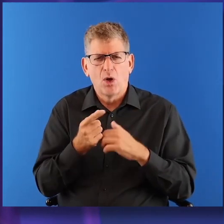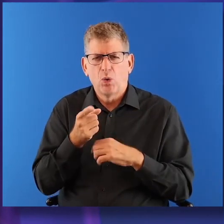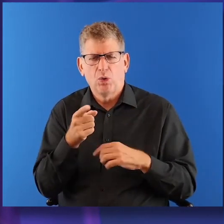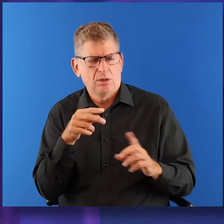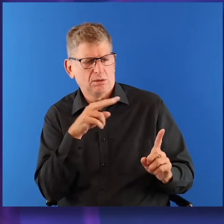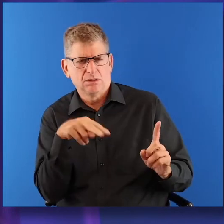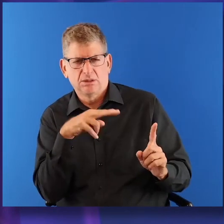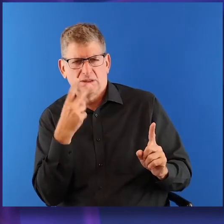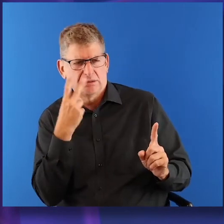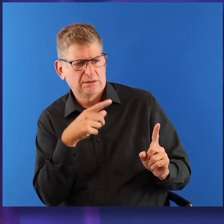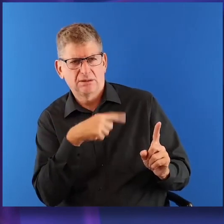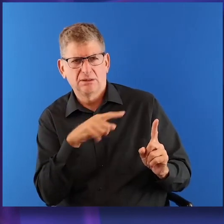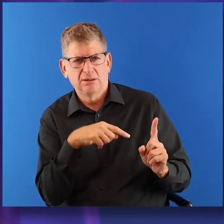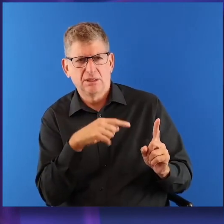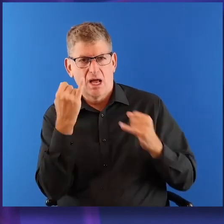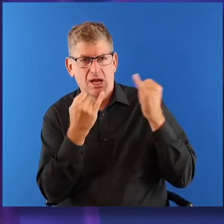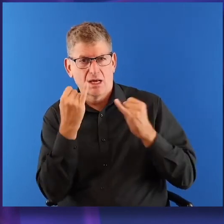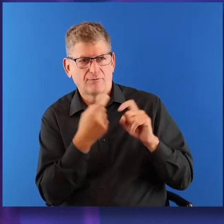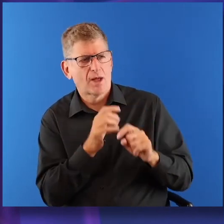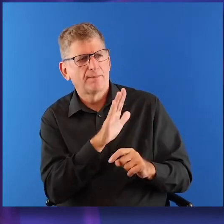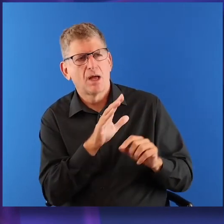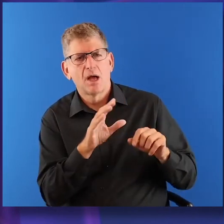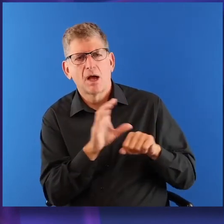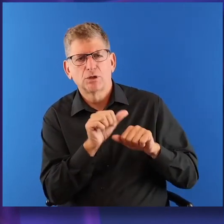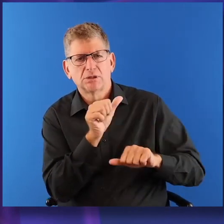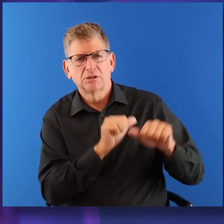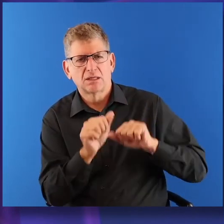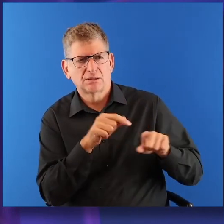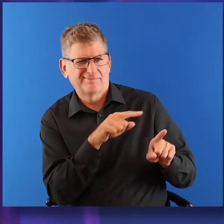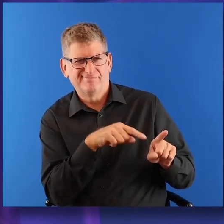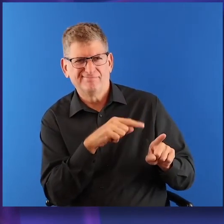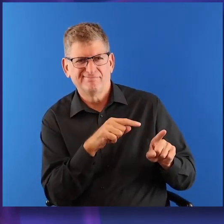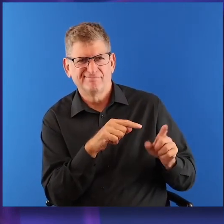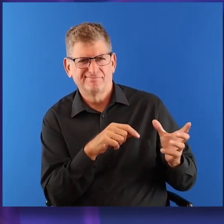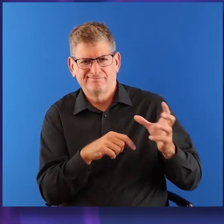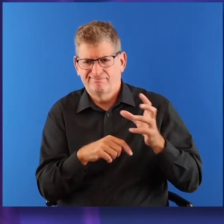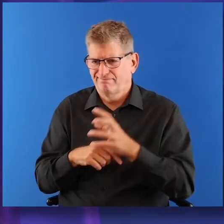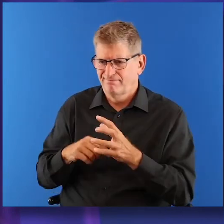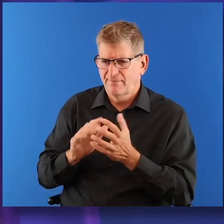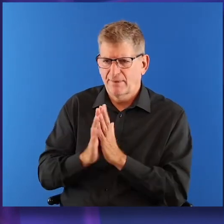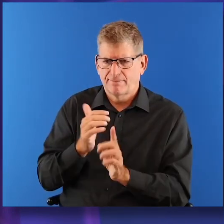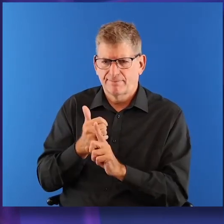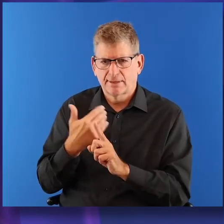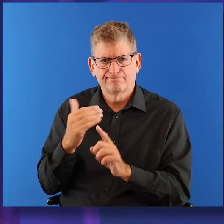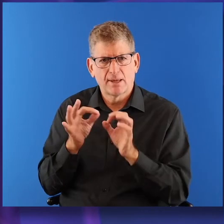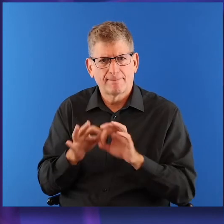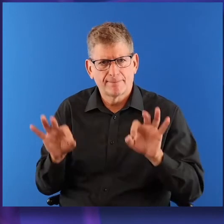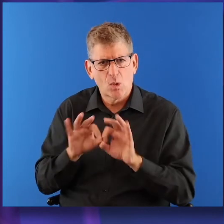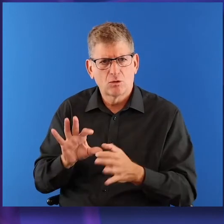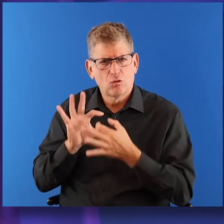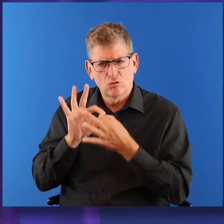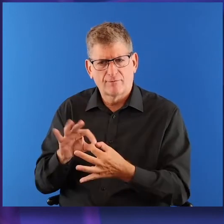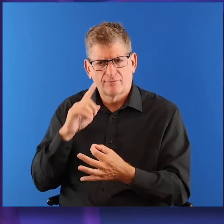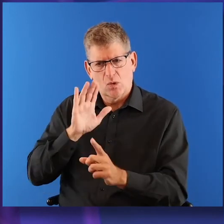How do you see those ideas from computer science becoming important and relevant